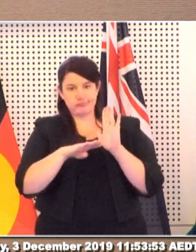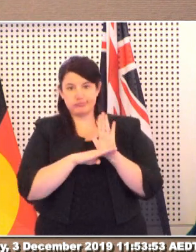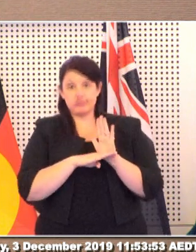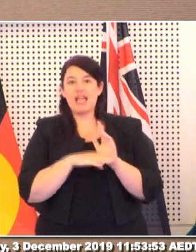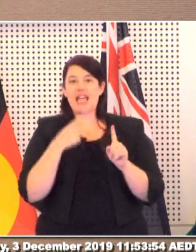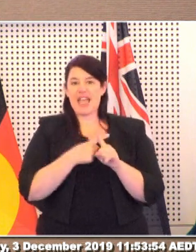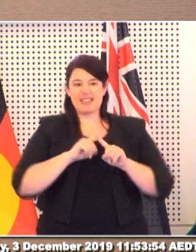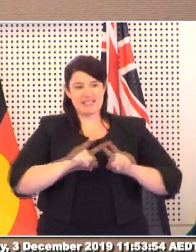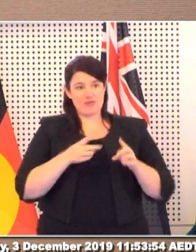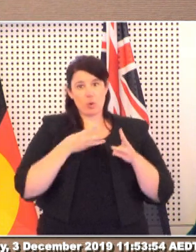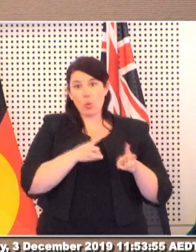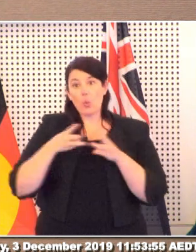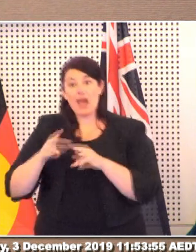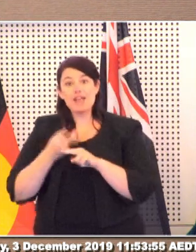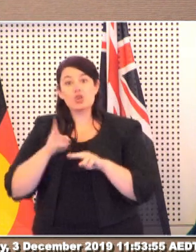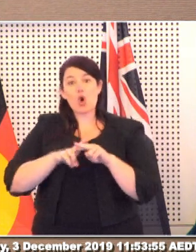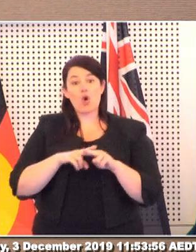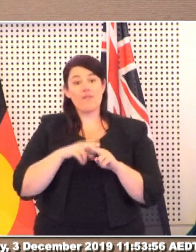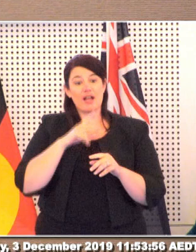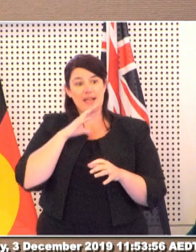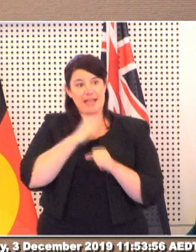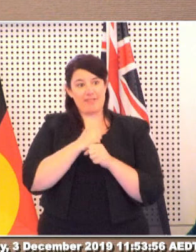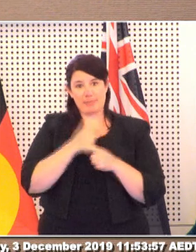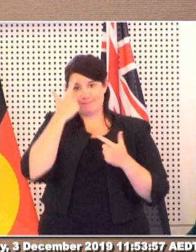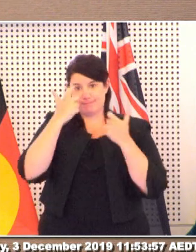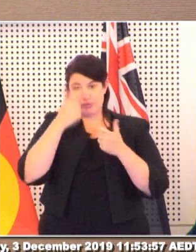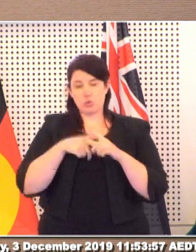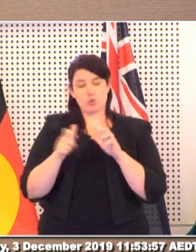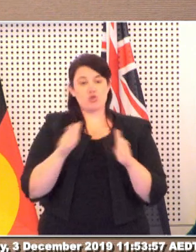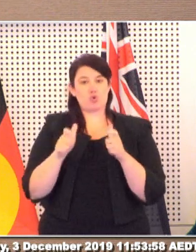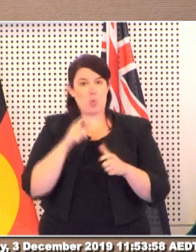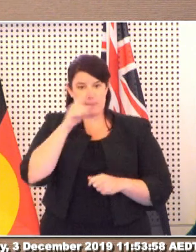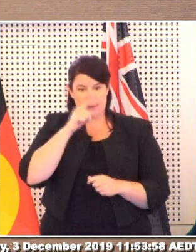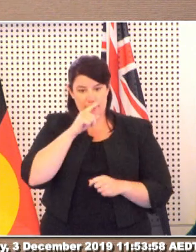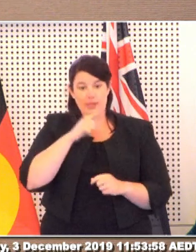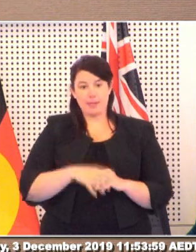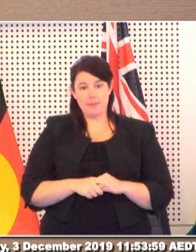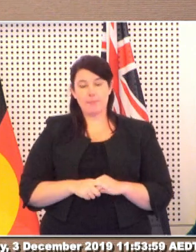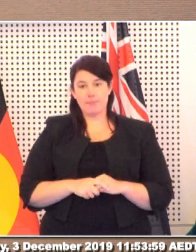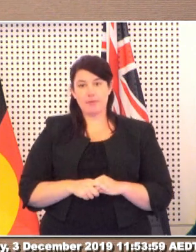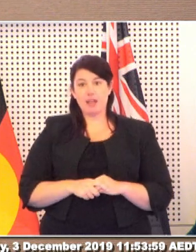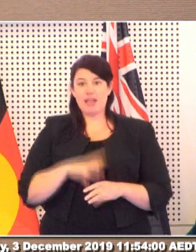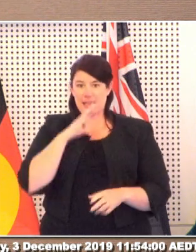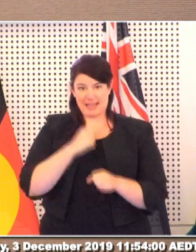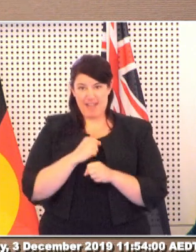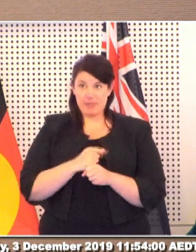of disability which prevail in institutions. It is time government stopped passing the buck and injected adequate resources and